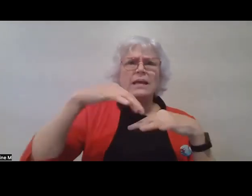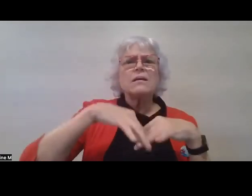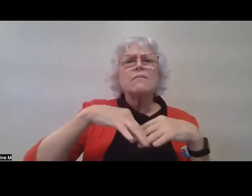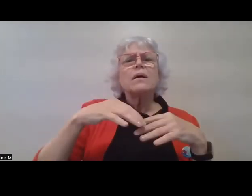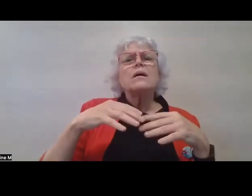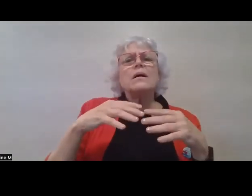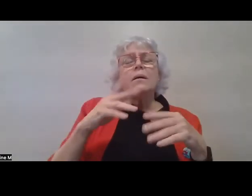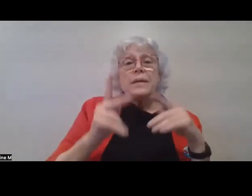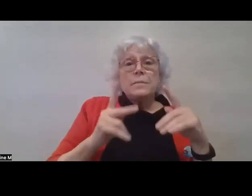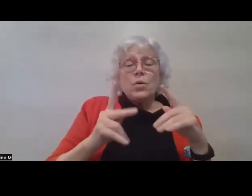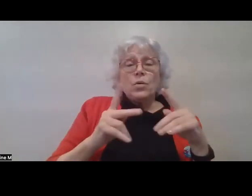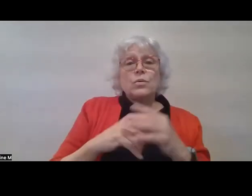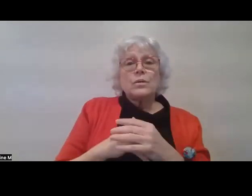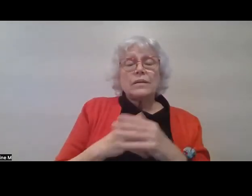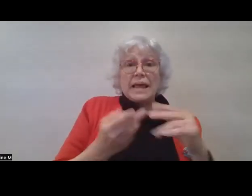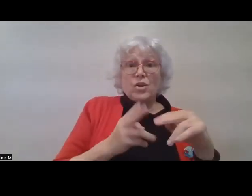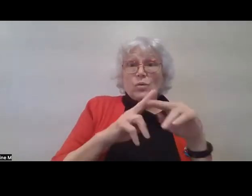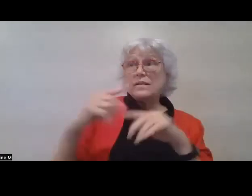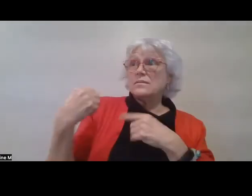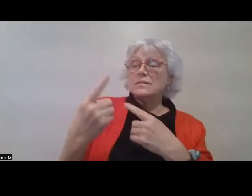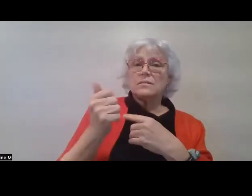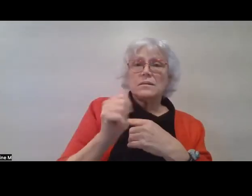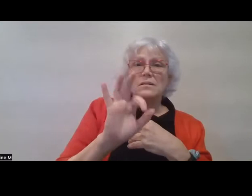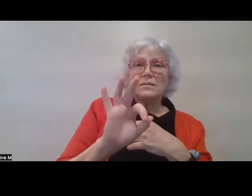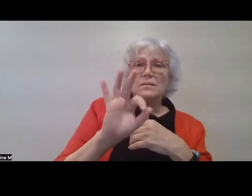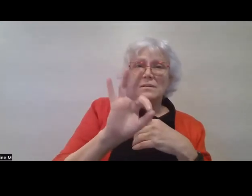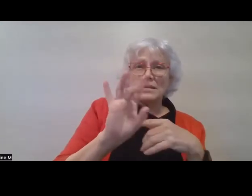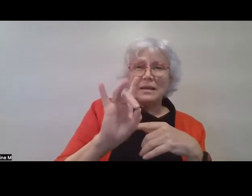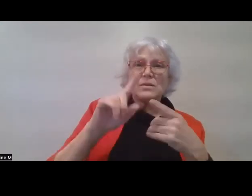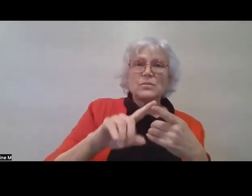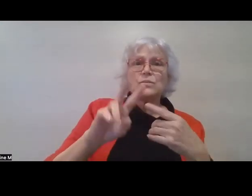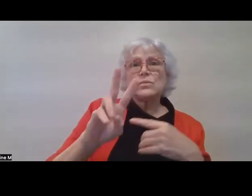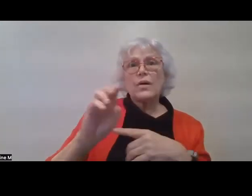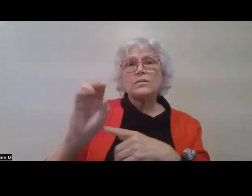increased between 1990 to 2009, while it decreased for white people.